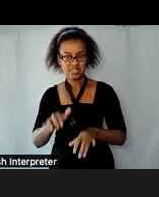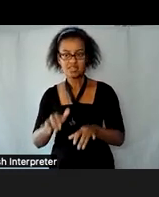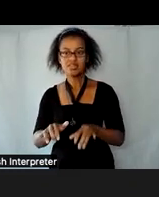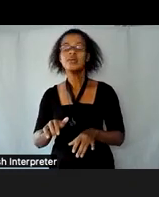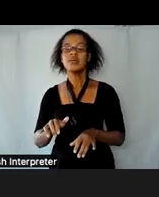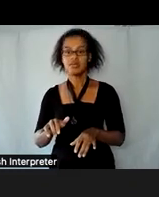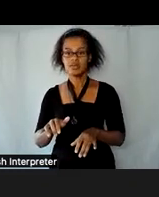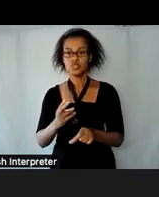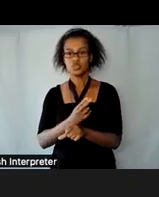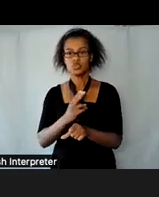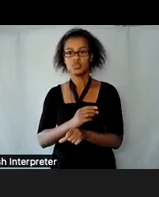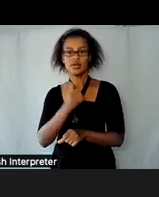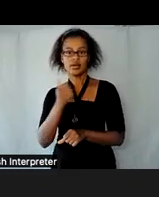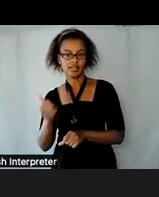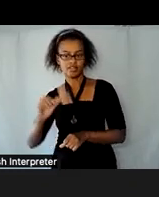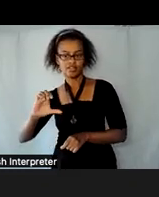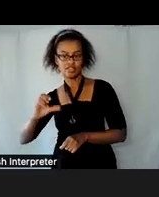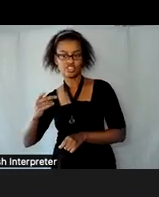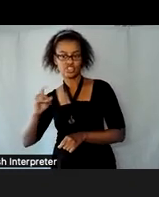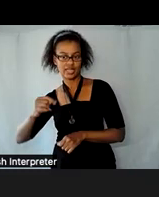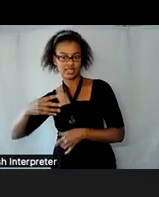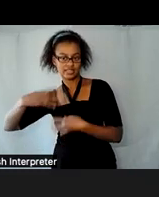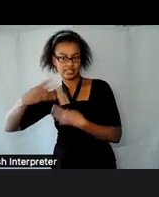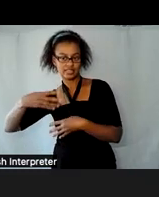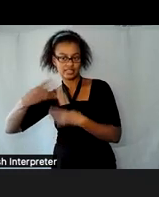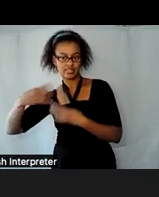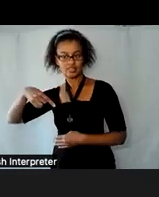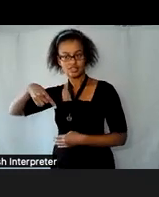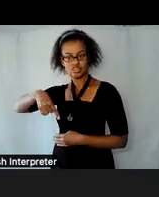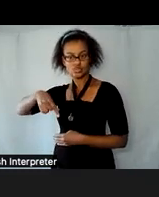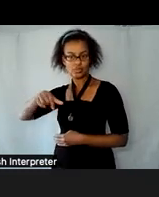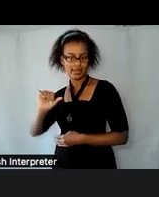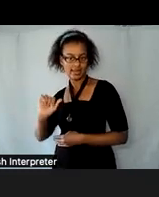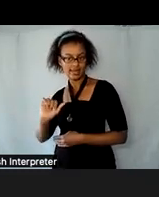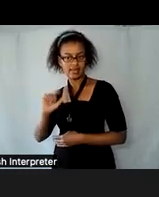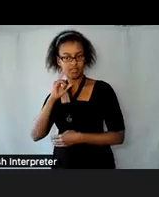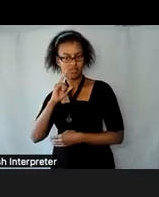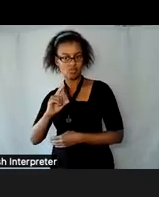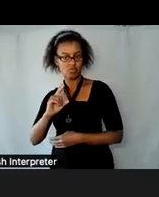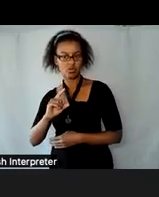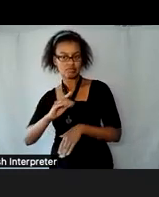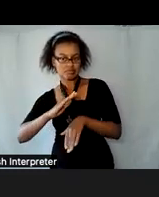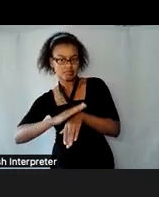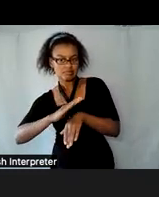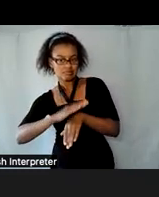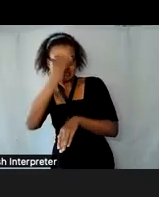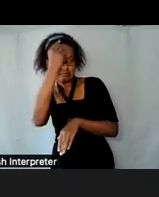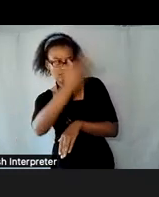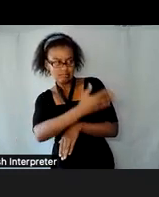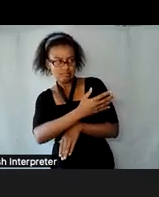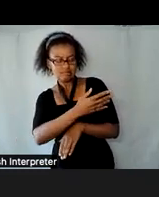chat, but you can flag any issues there if you like or need.